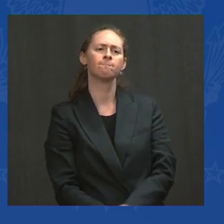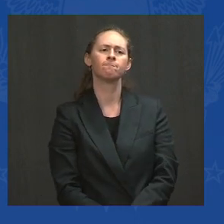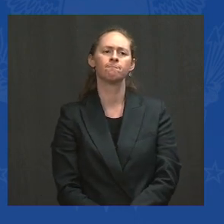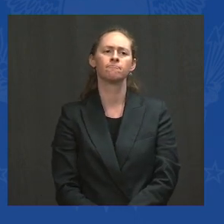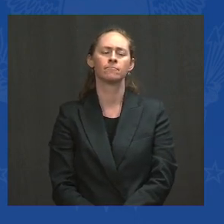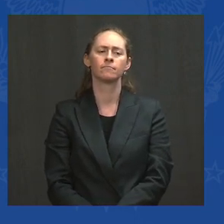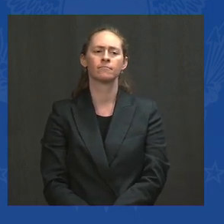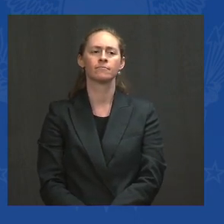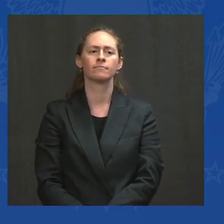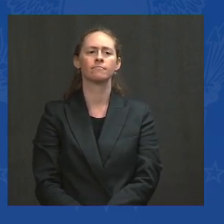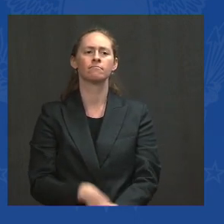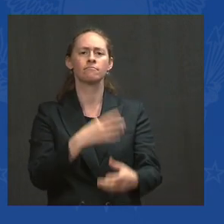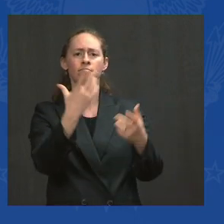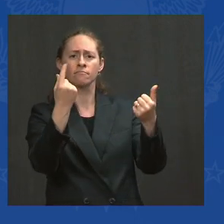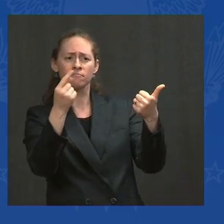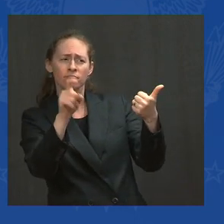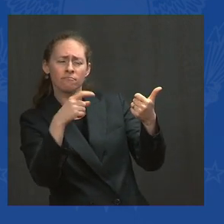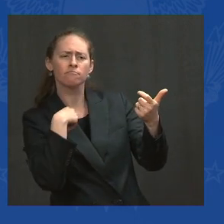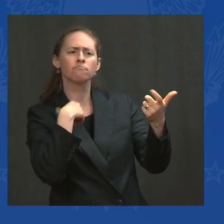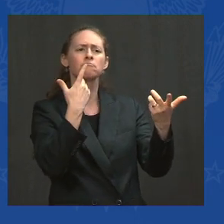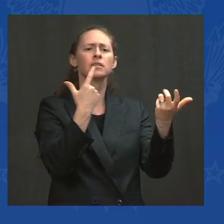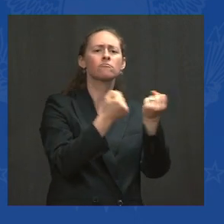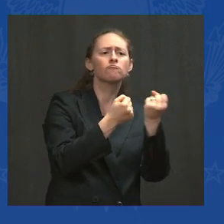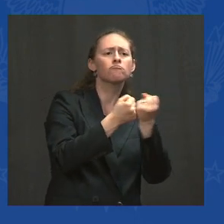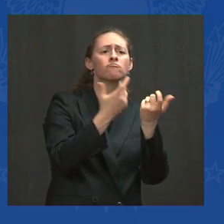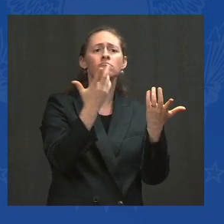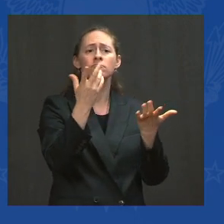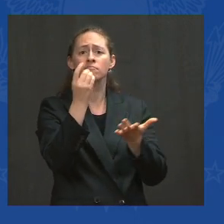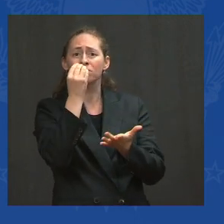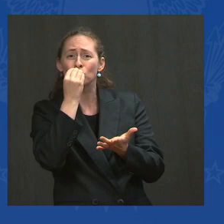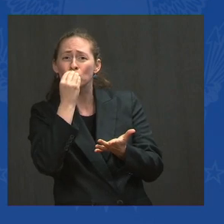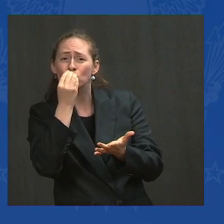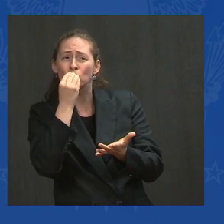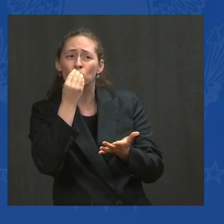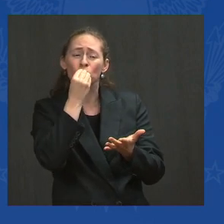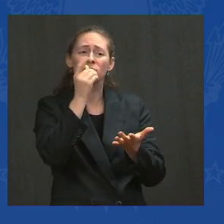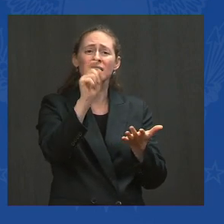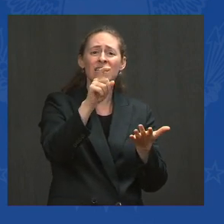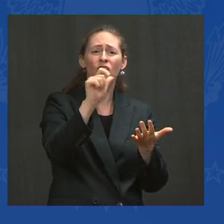in terms of everything from food necessities and other things in -- in the region.